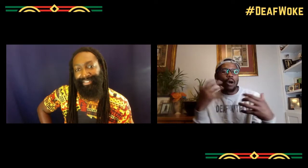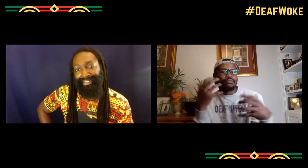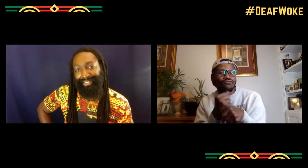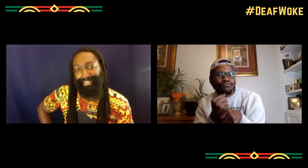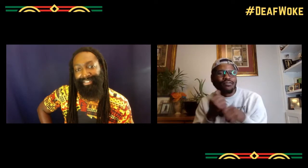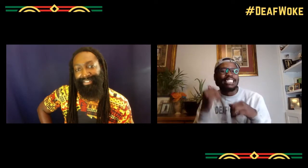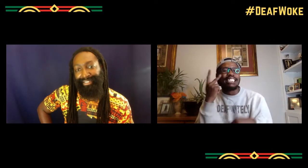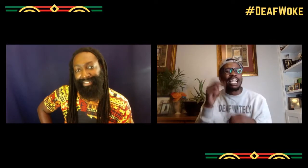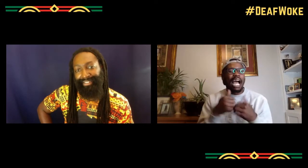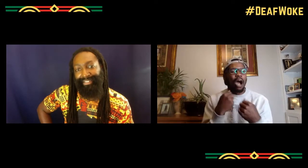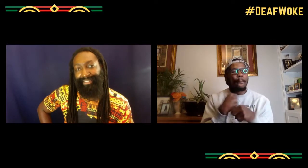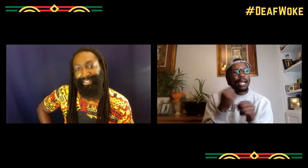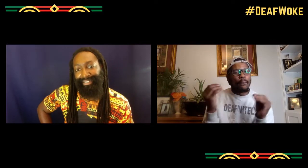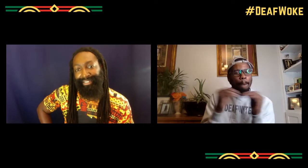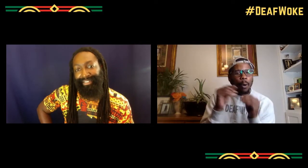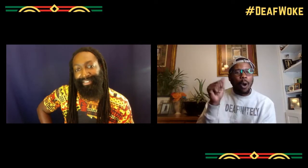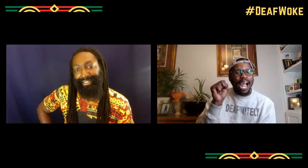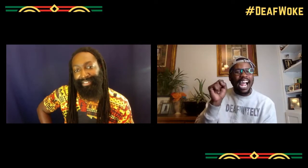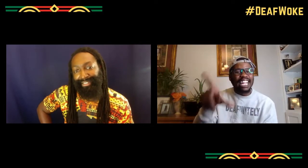and I try to see how, how that meshes.